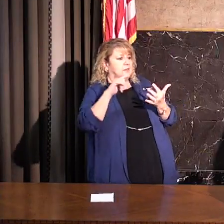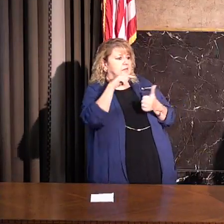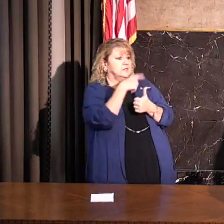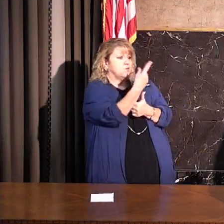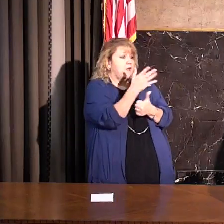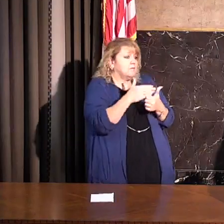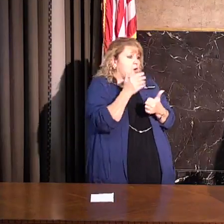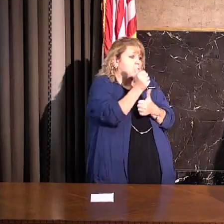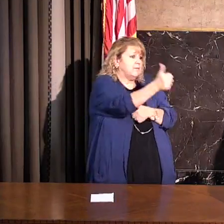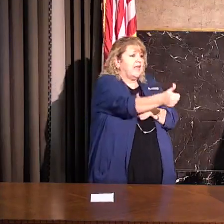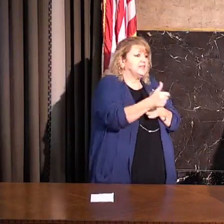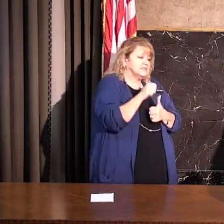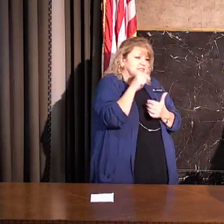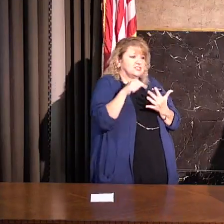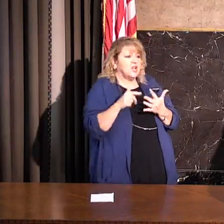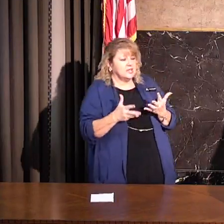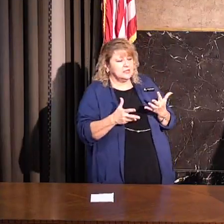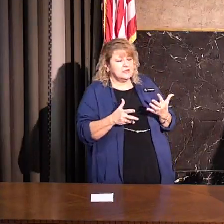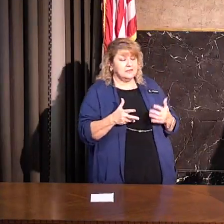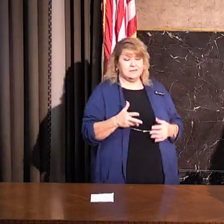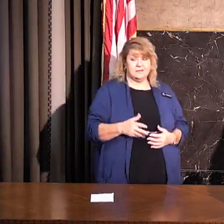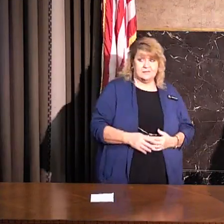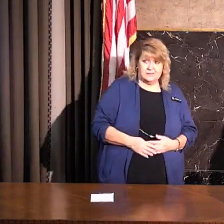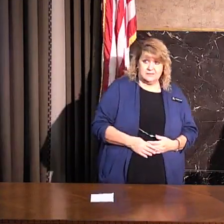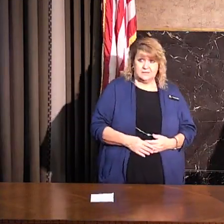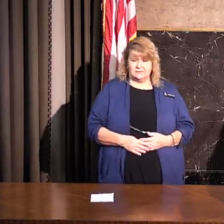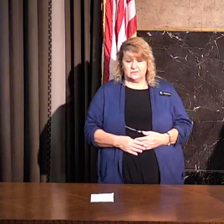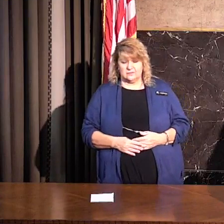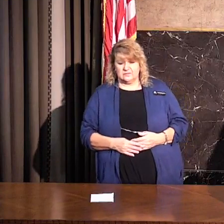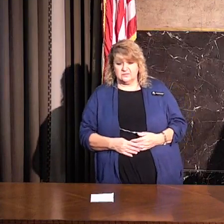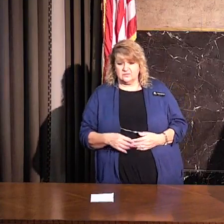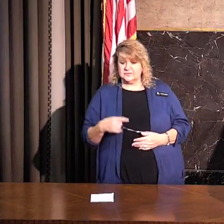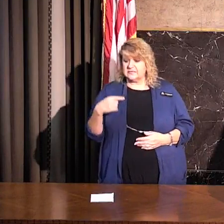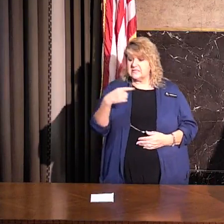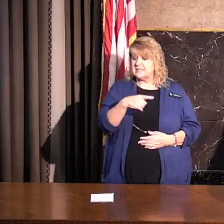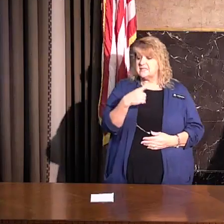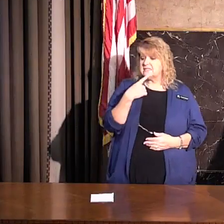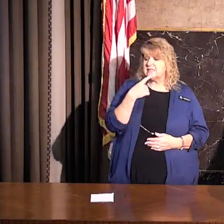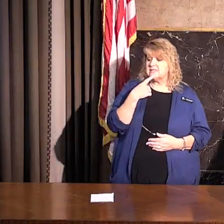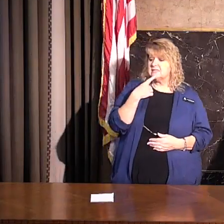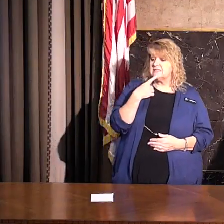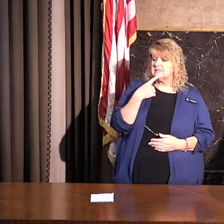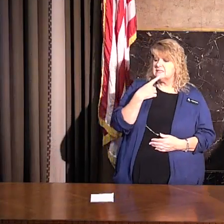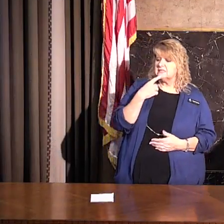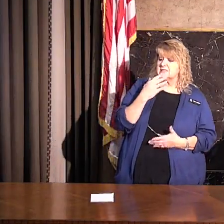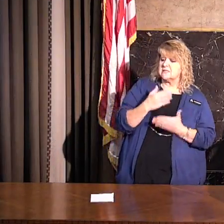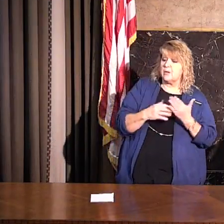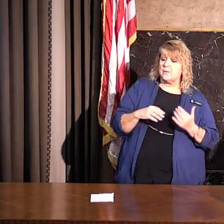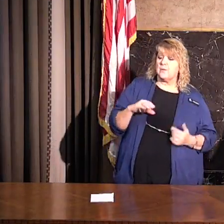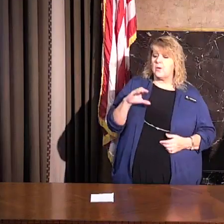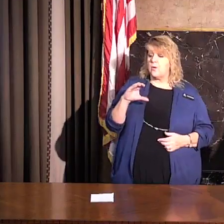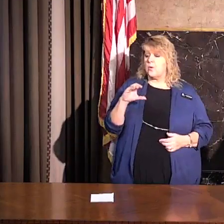these terms in more than on more than one occasion in those meetings that there may be some